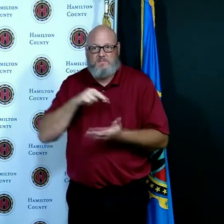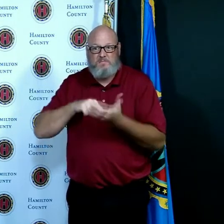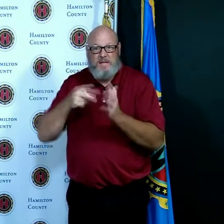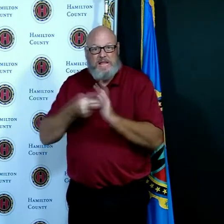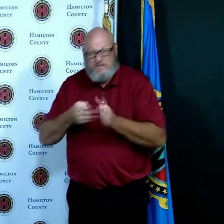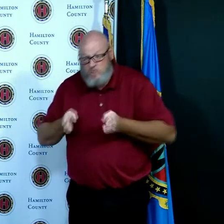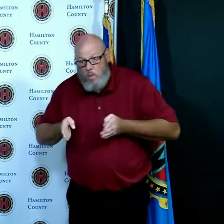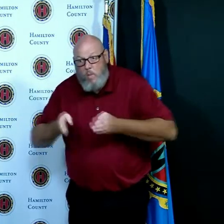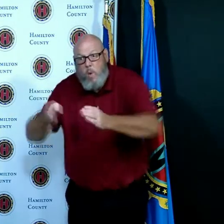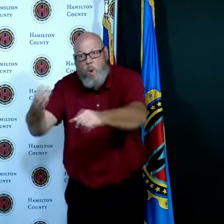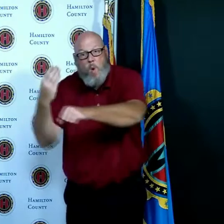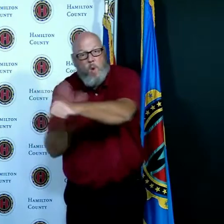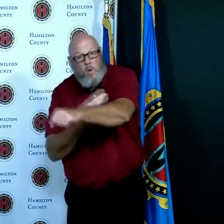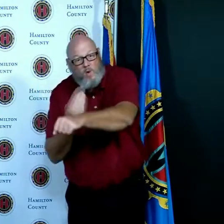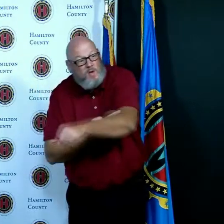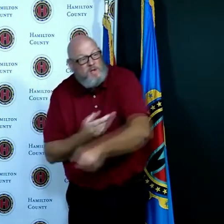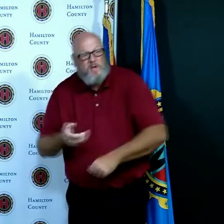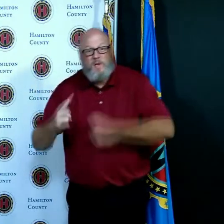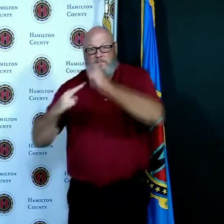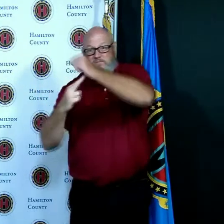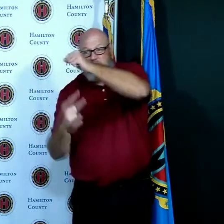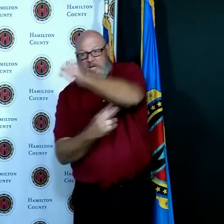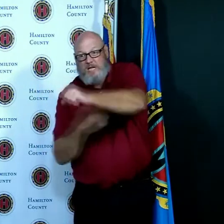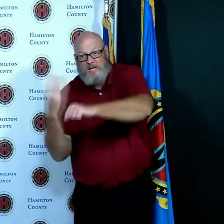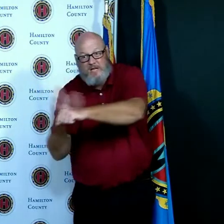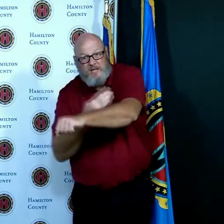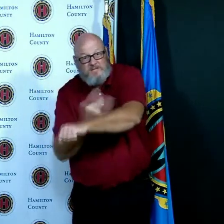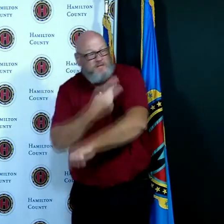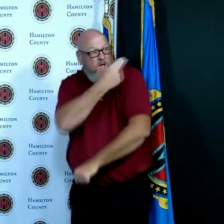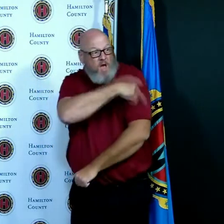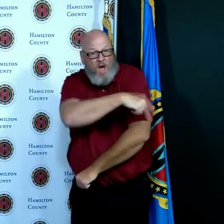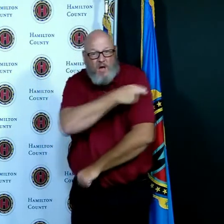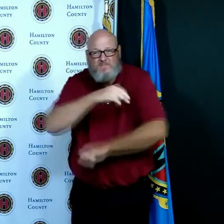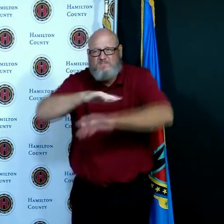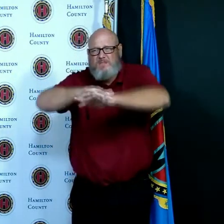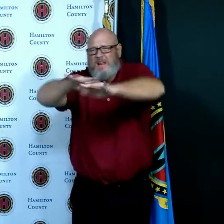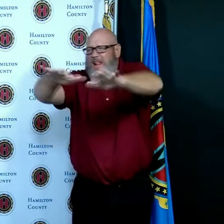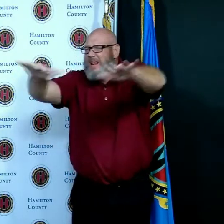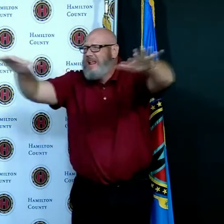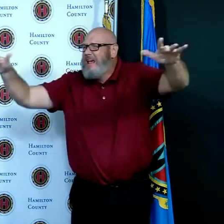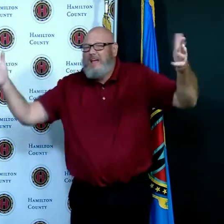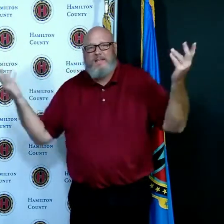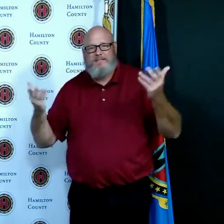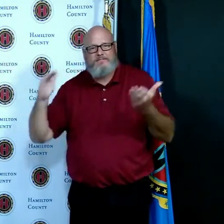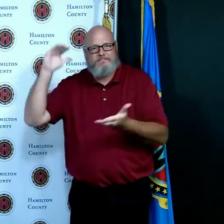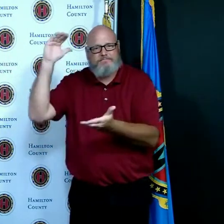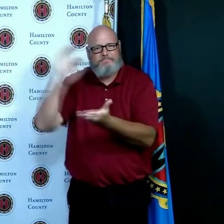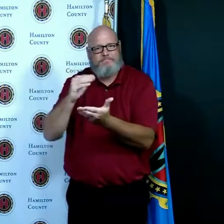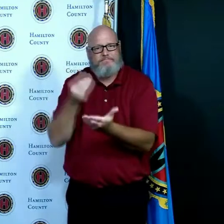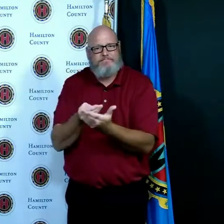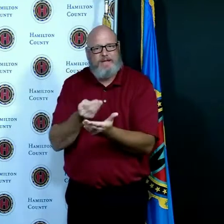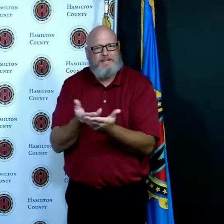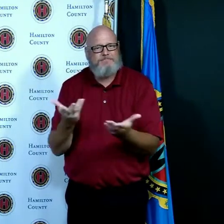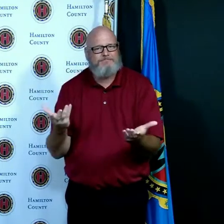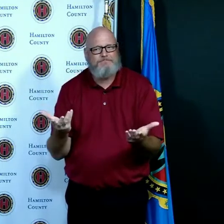and hospitals all the things that are critically important and these are the federal dollars that are in partnership with us at the local